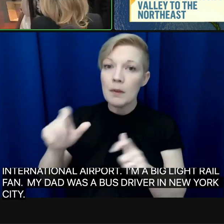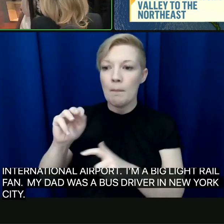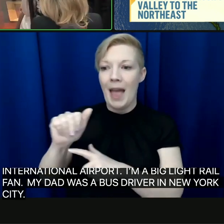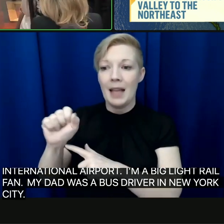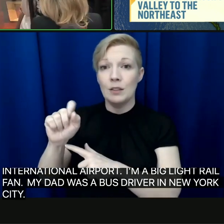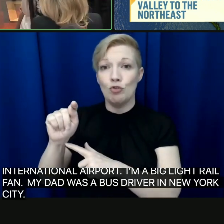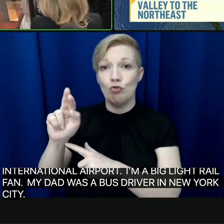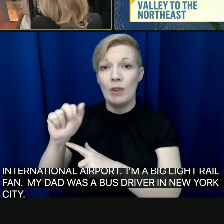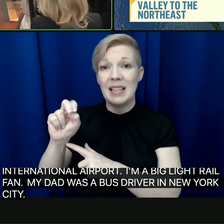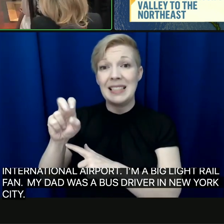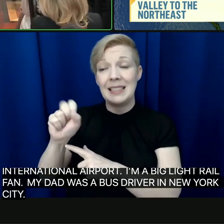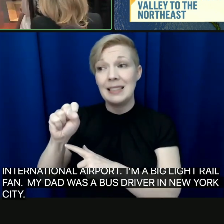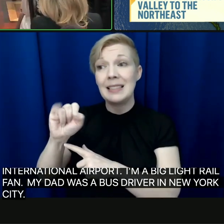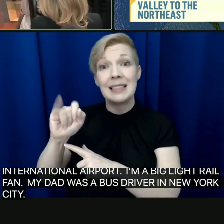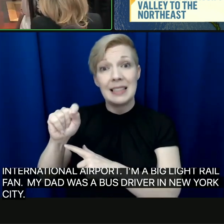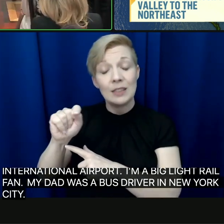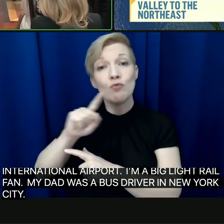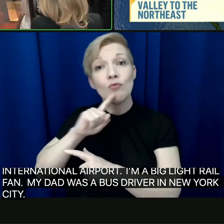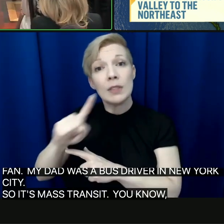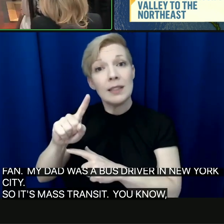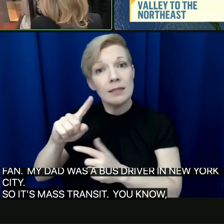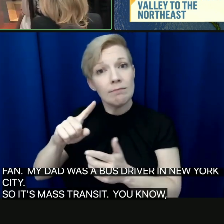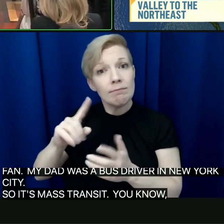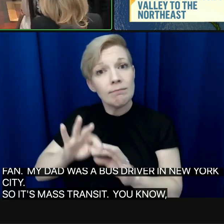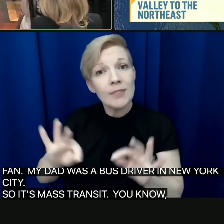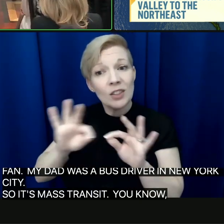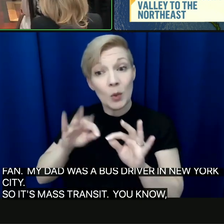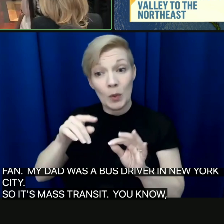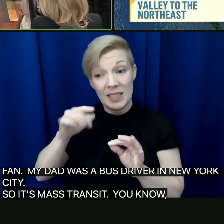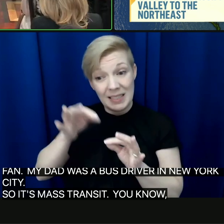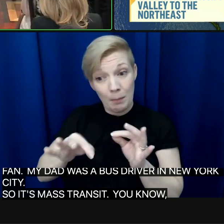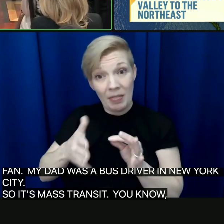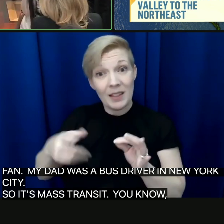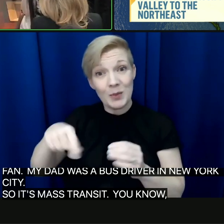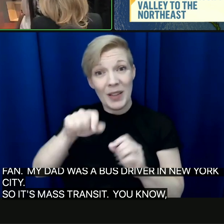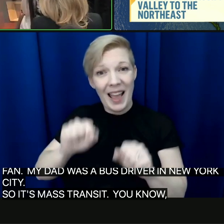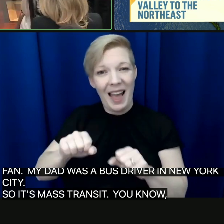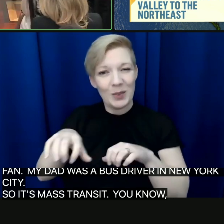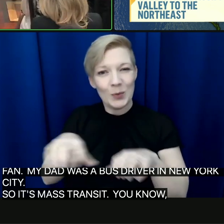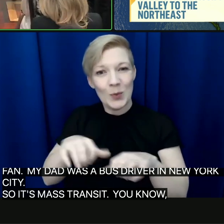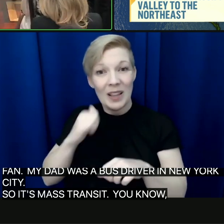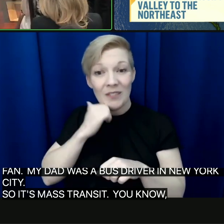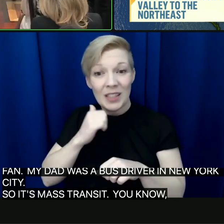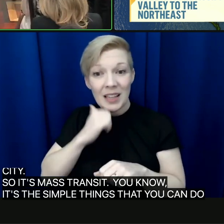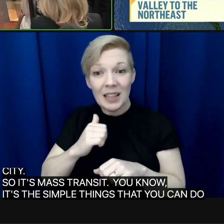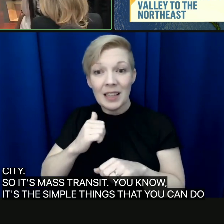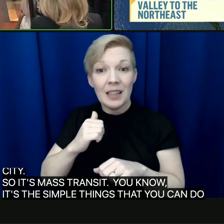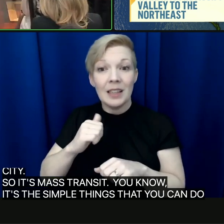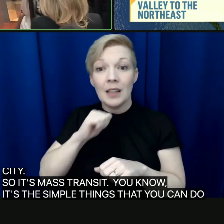it's the simple things that you can do every day. It's don't run the tap when you're brushing your teeth